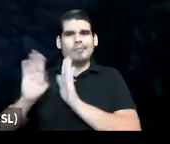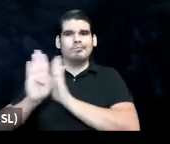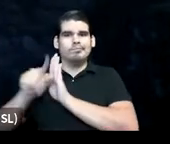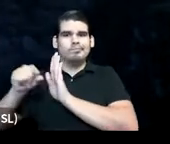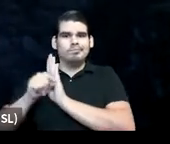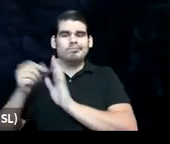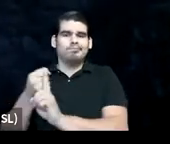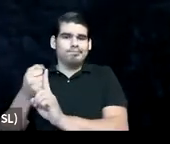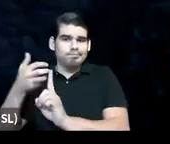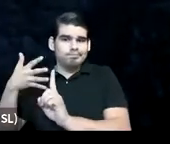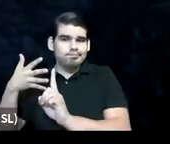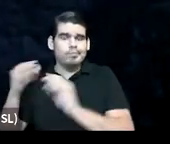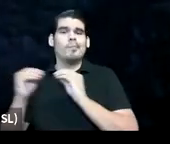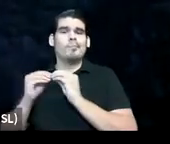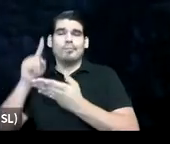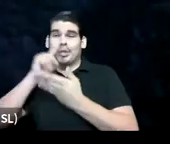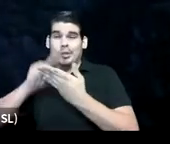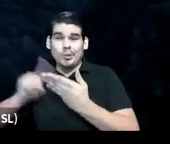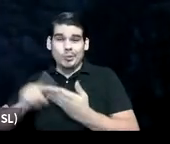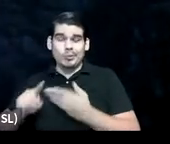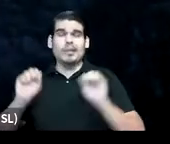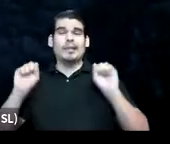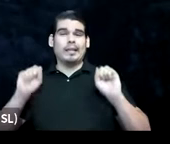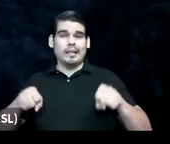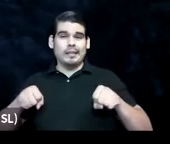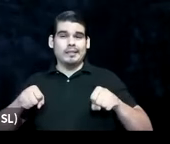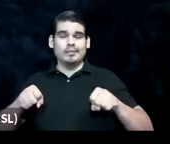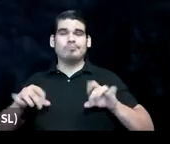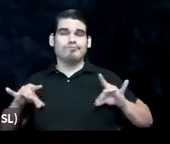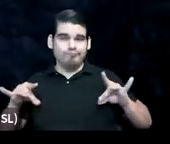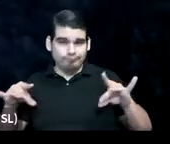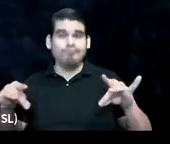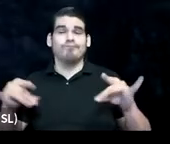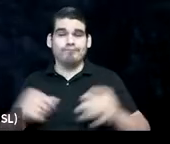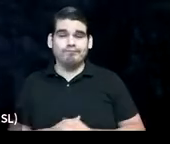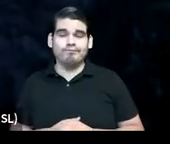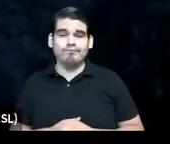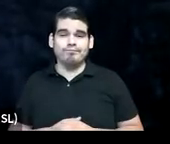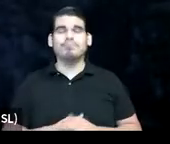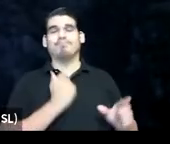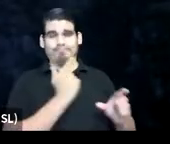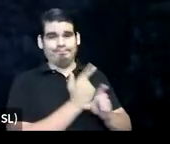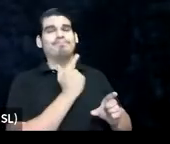And then I'll go ahead and ask our last group, they didn't have a an official